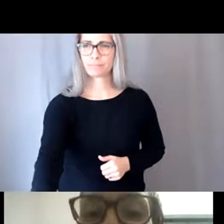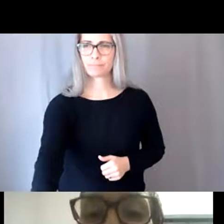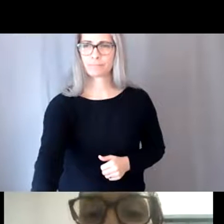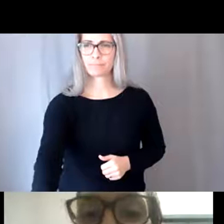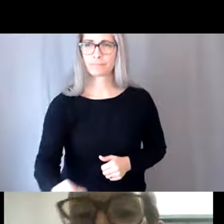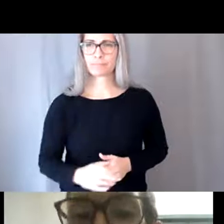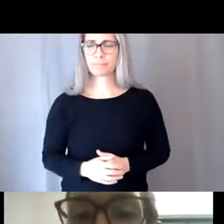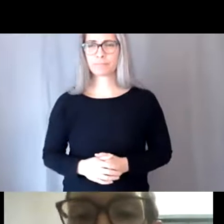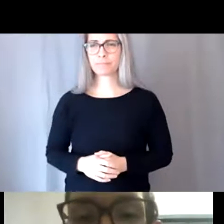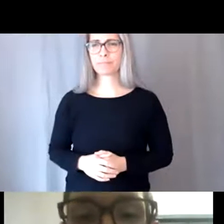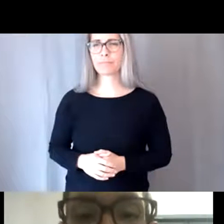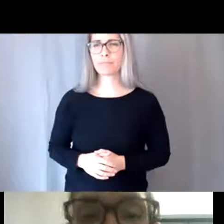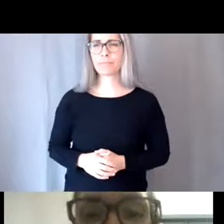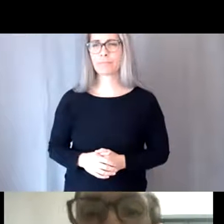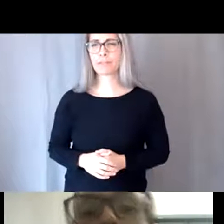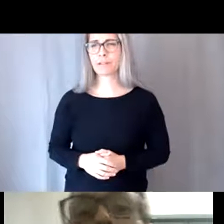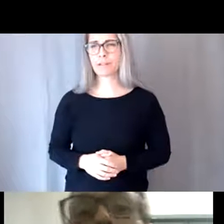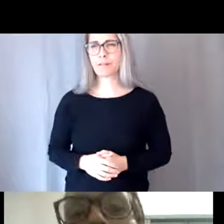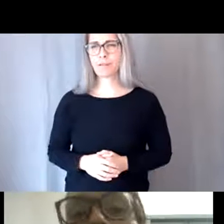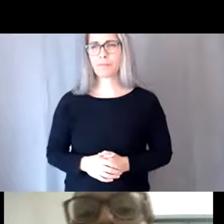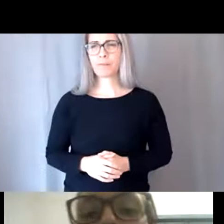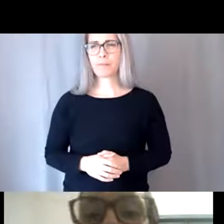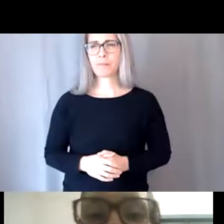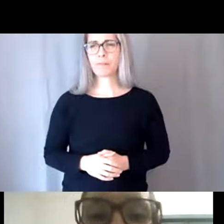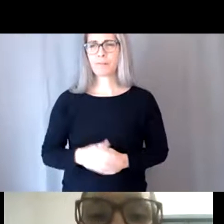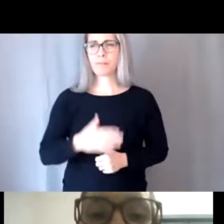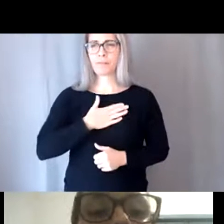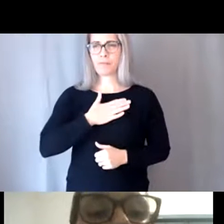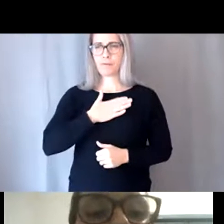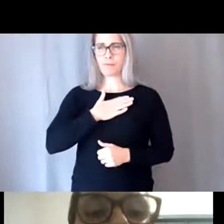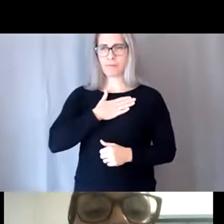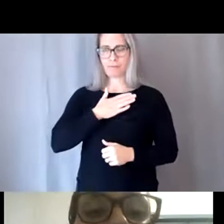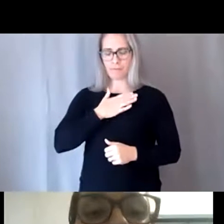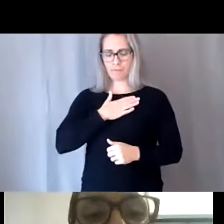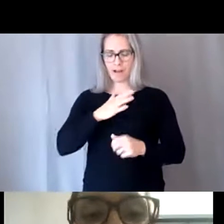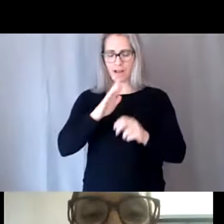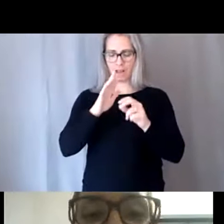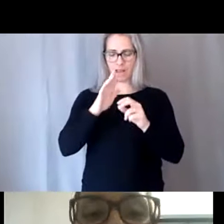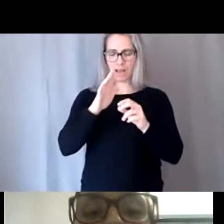interior of Brazil I observed and tried to describe